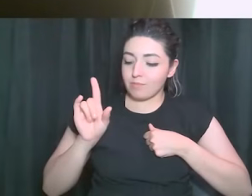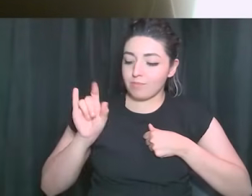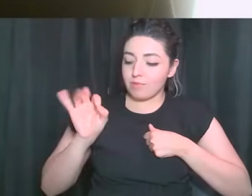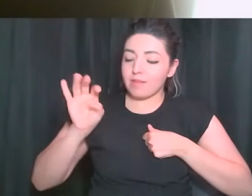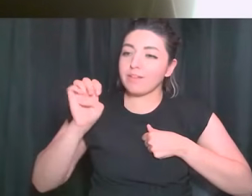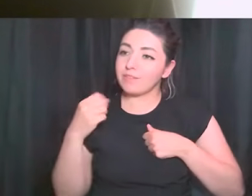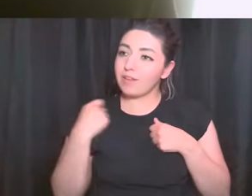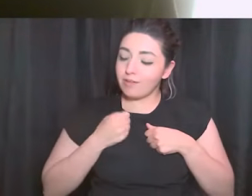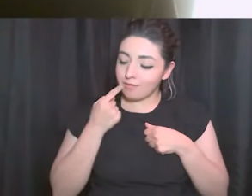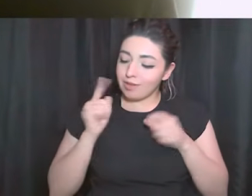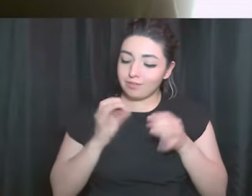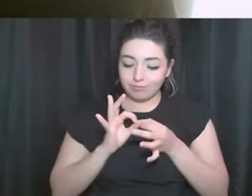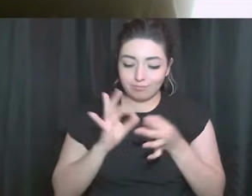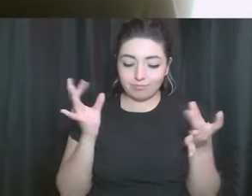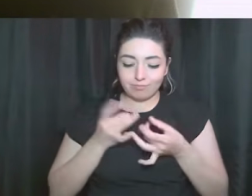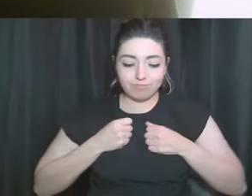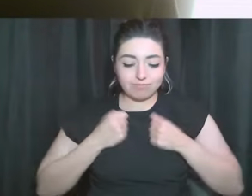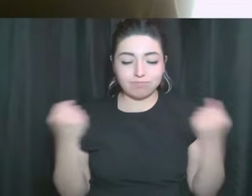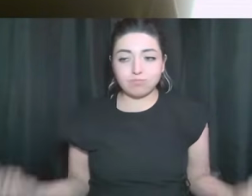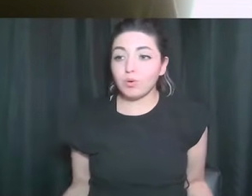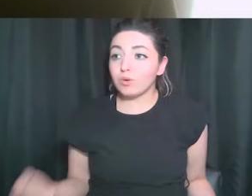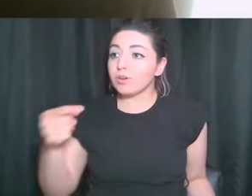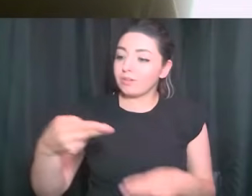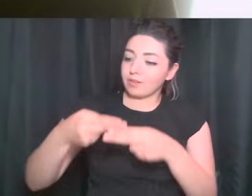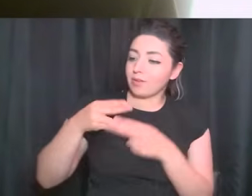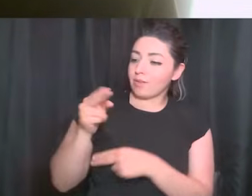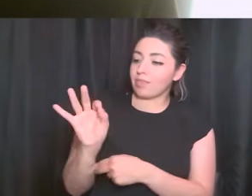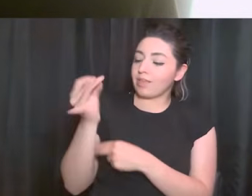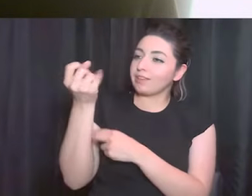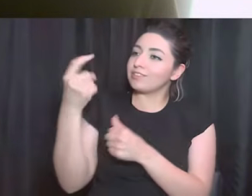my CyberLife jacket, and you called me Nines for the first time.